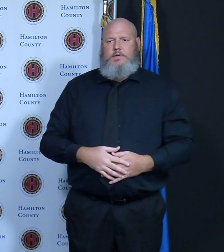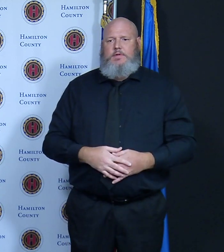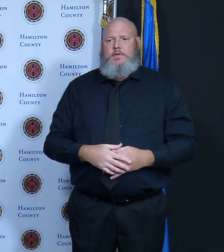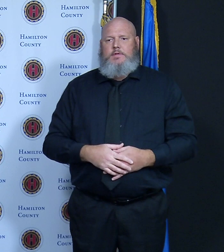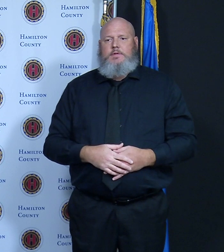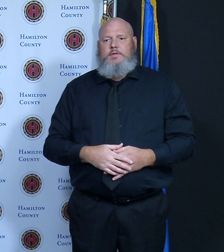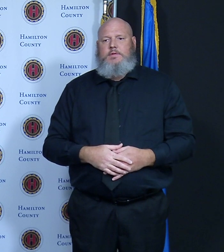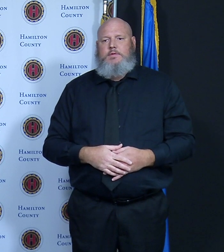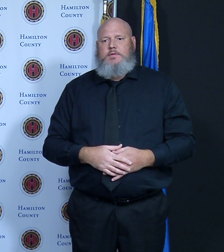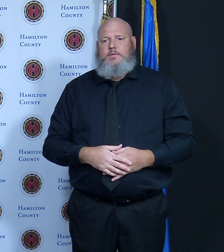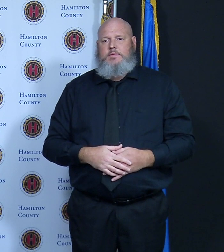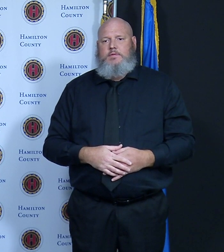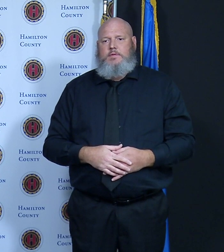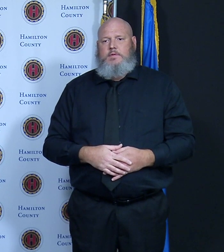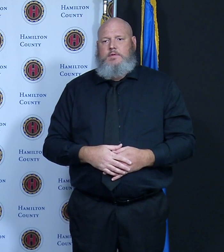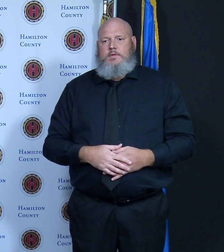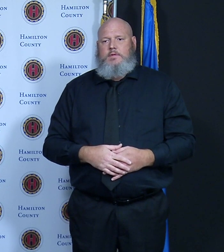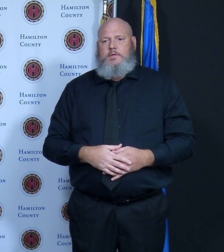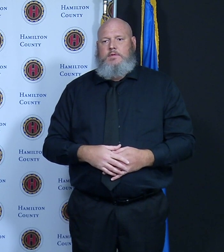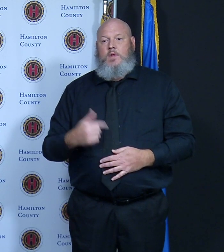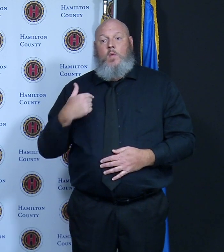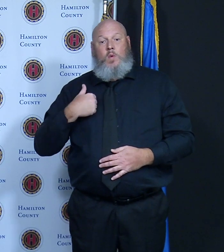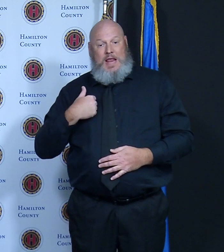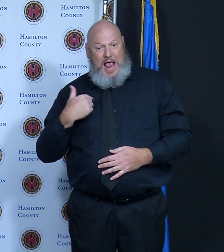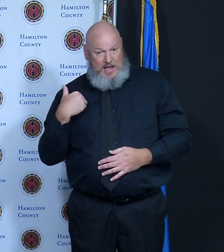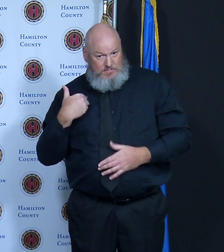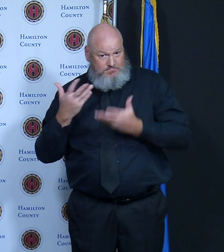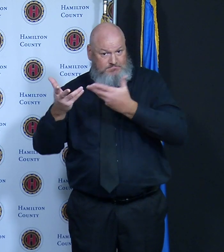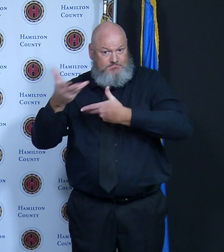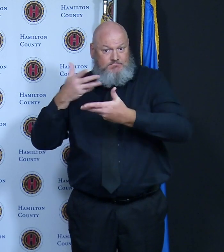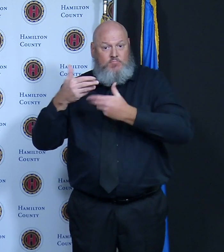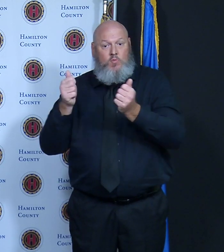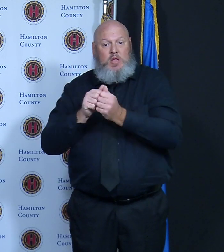chiefs police chiefs health care providers that we are conserving as much